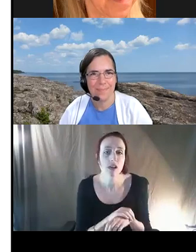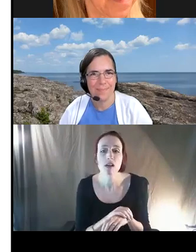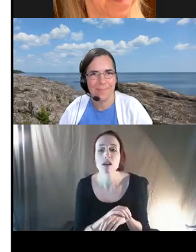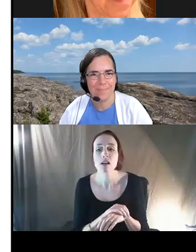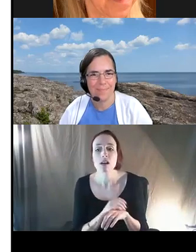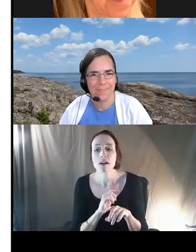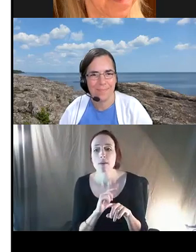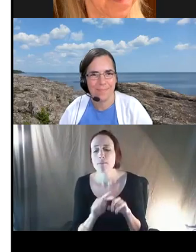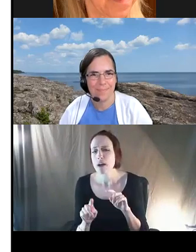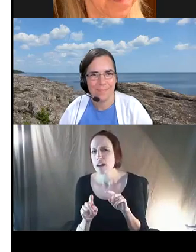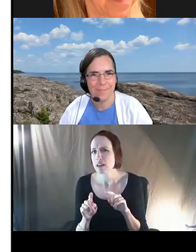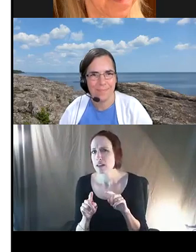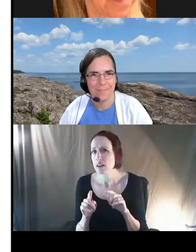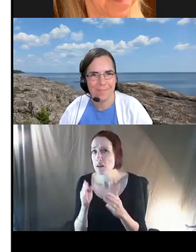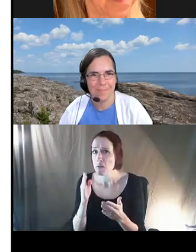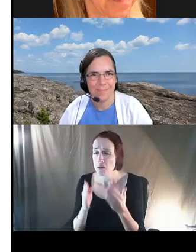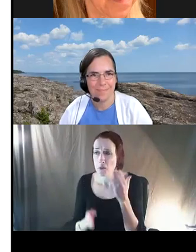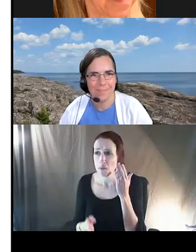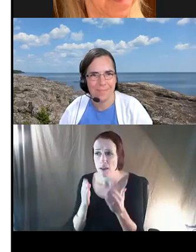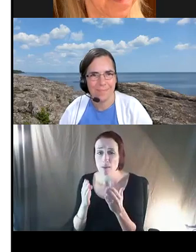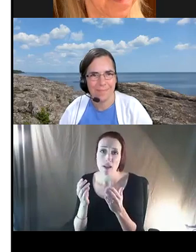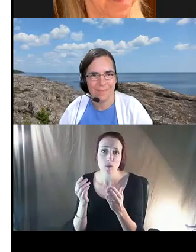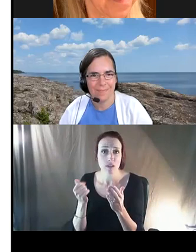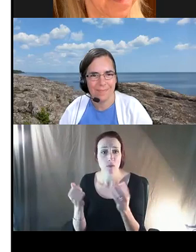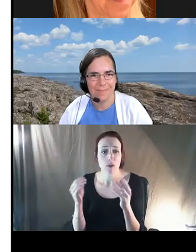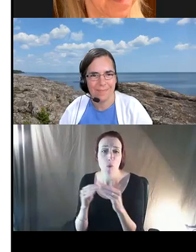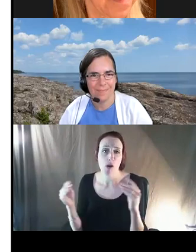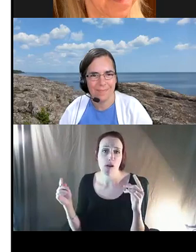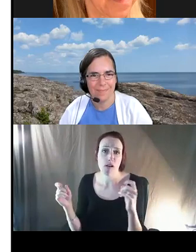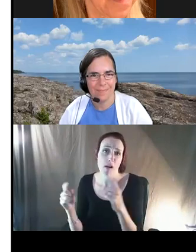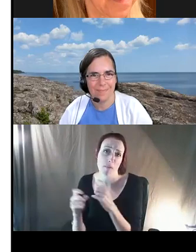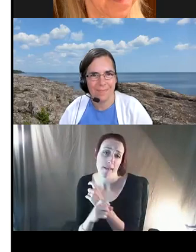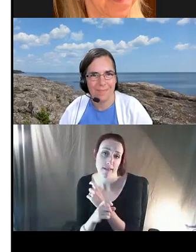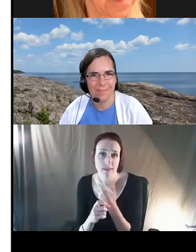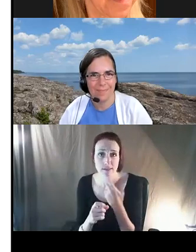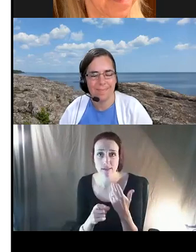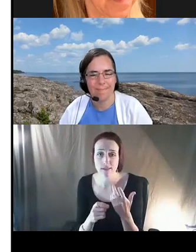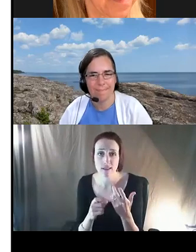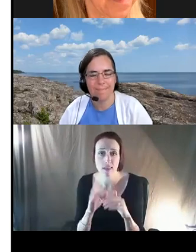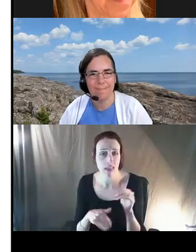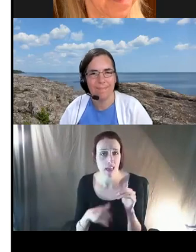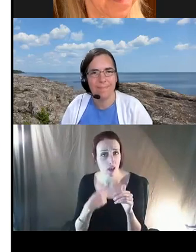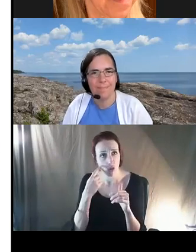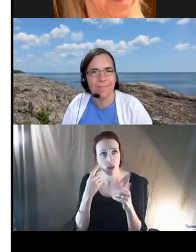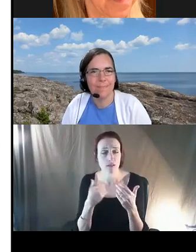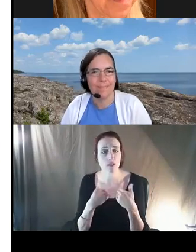than it needed to be, and this was the key -- focusing on people's cognitive skills.